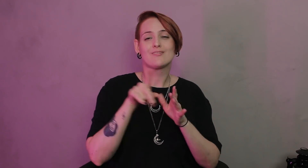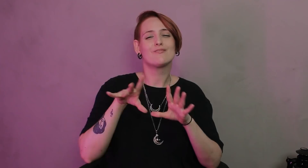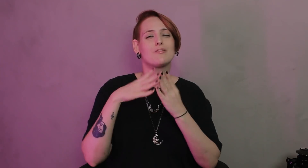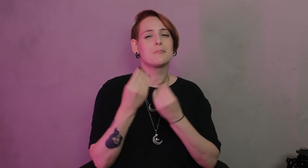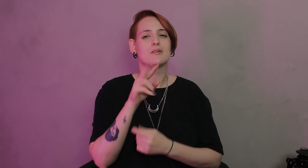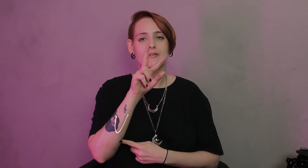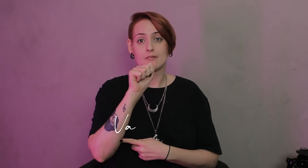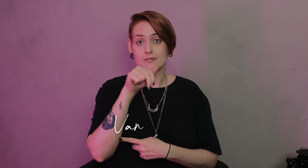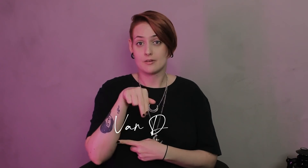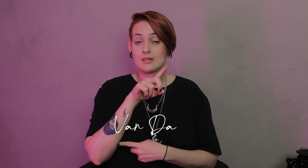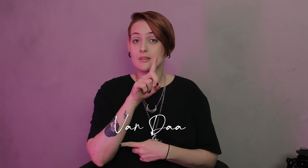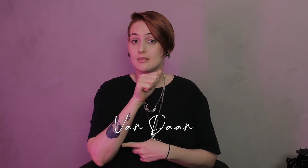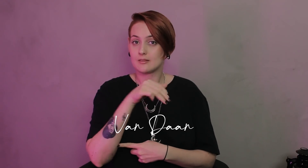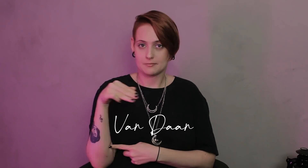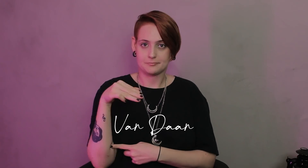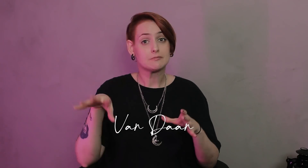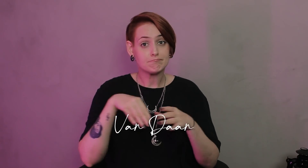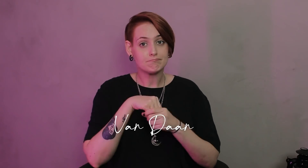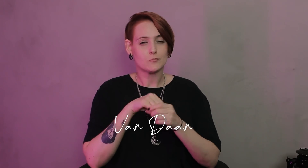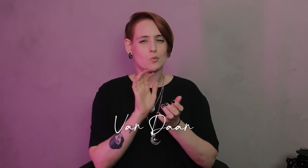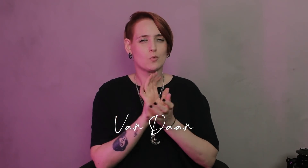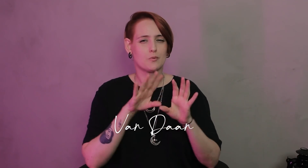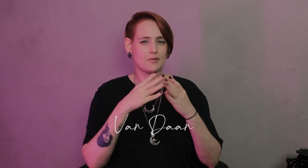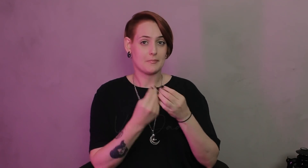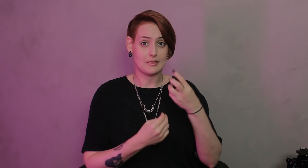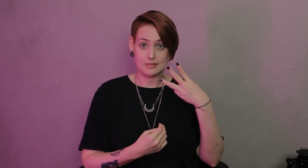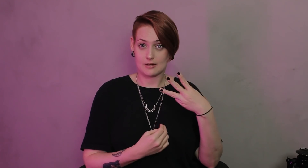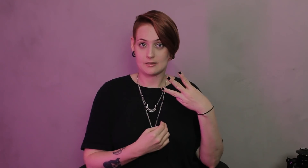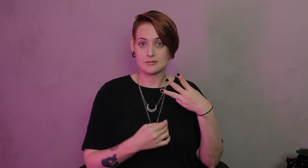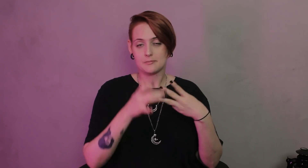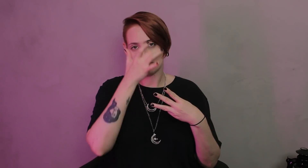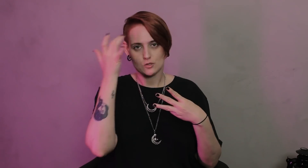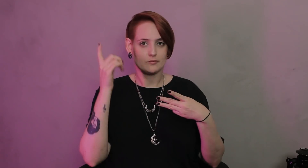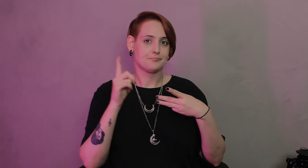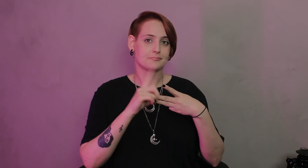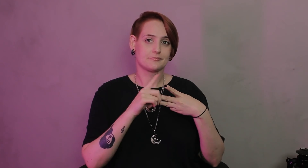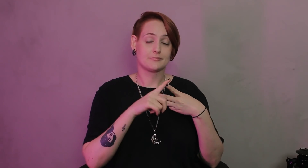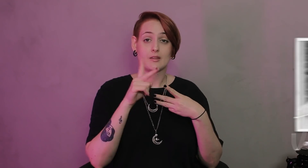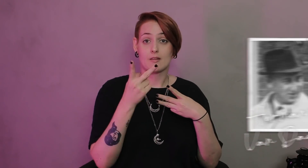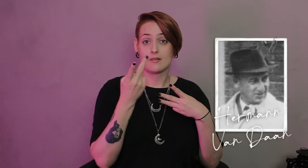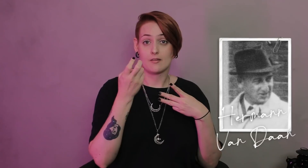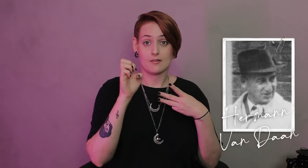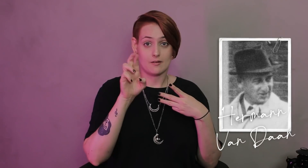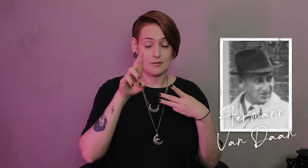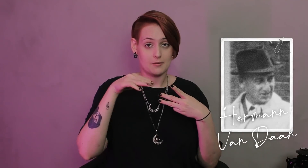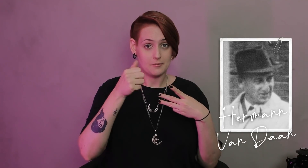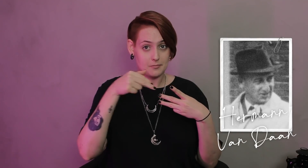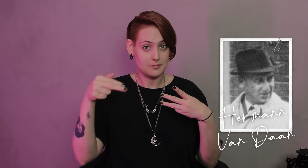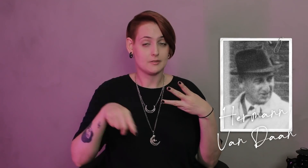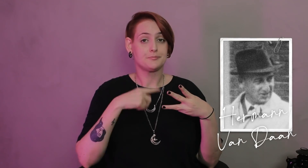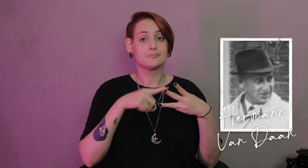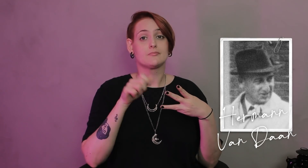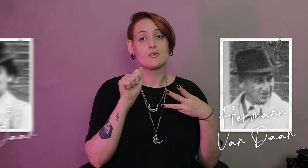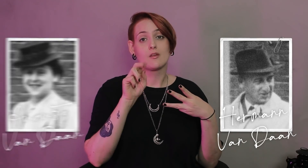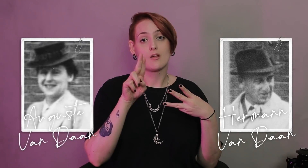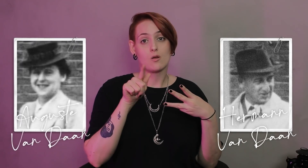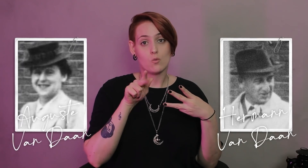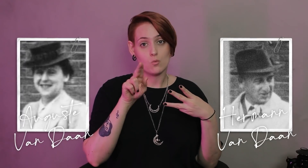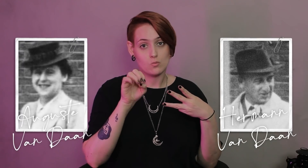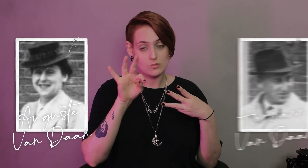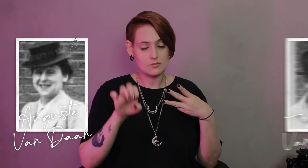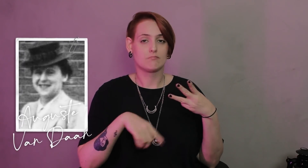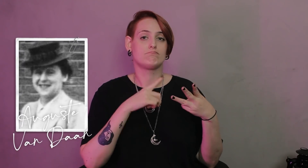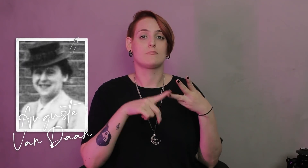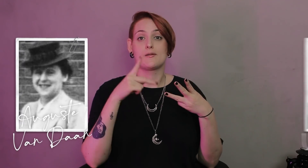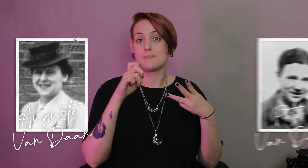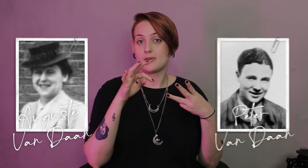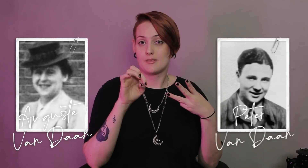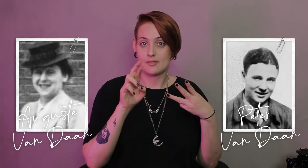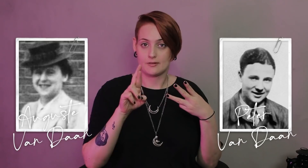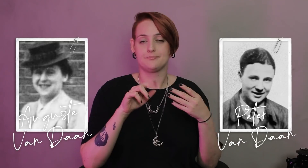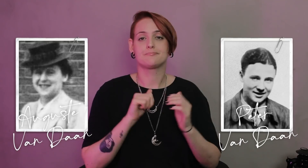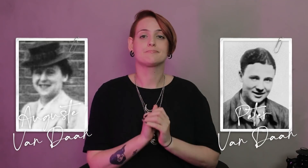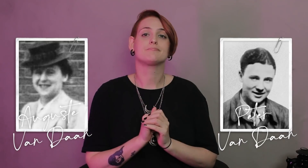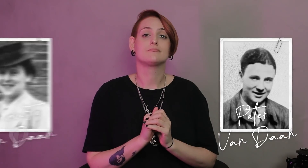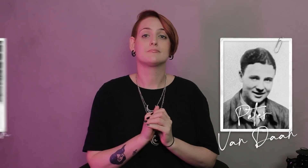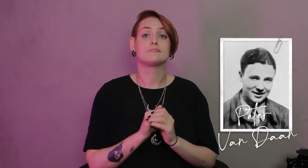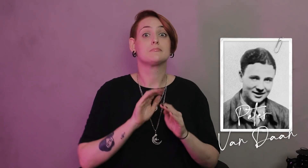the Van Daan family, formed by Hermann, Auguste and Peter.